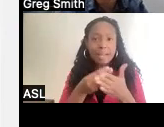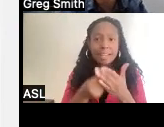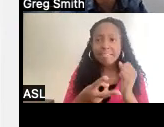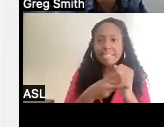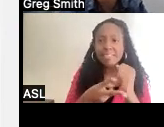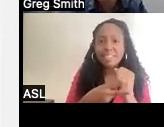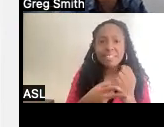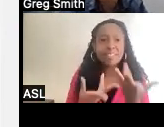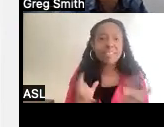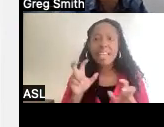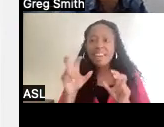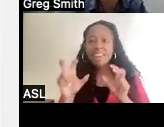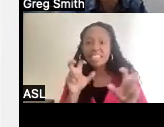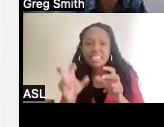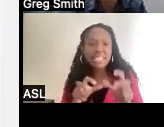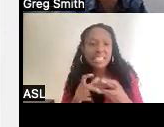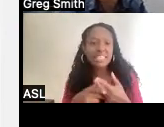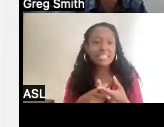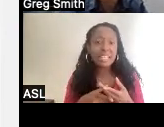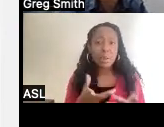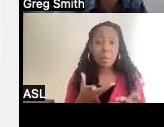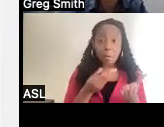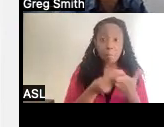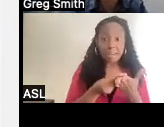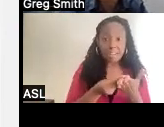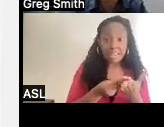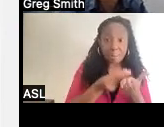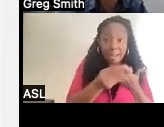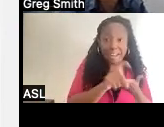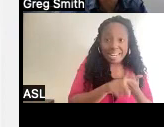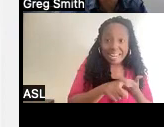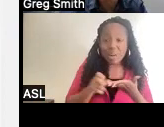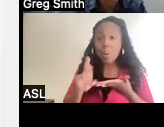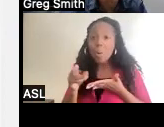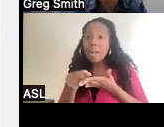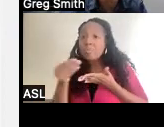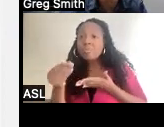uh investing needs versus wants and it also offers strategies for teaching financial